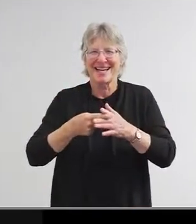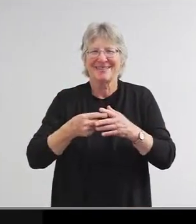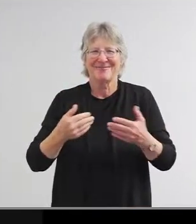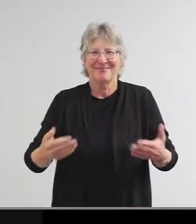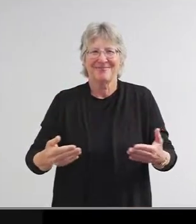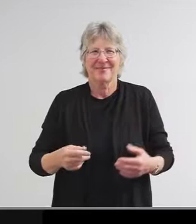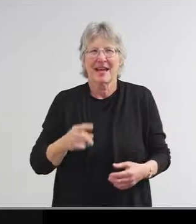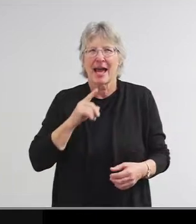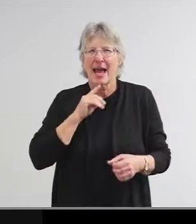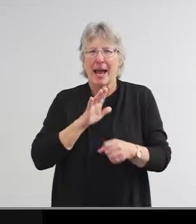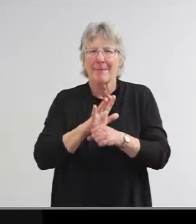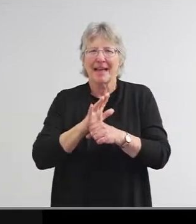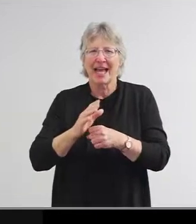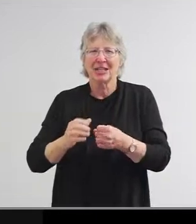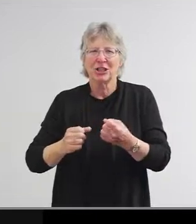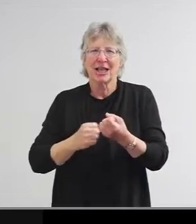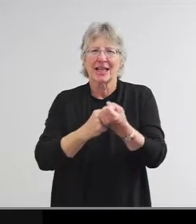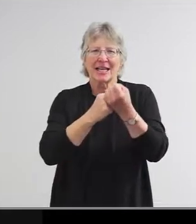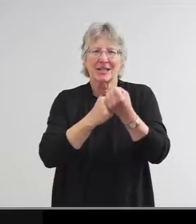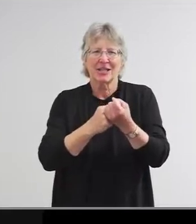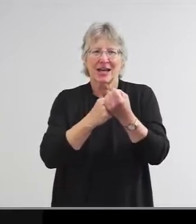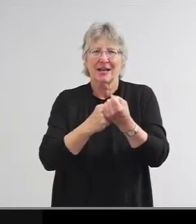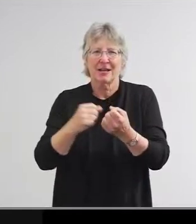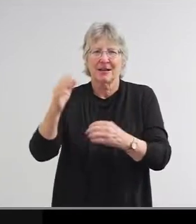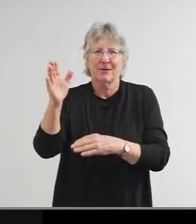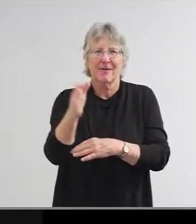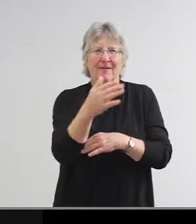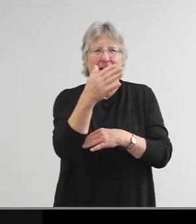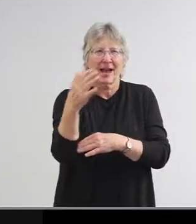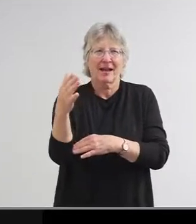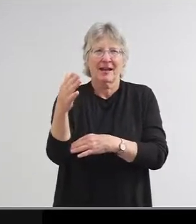"I pledge allegiance to the Flag of the United States